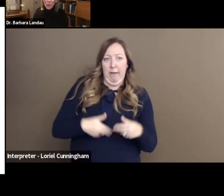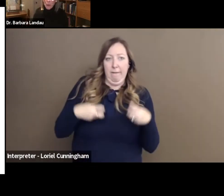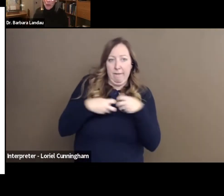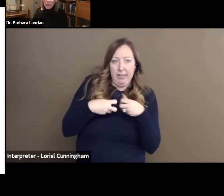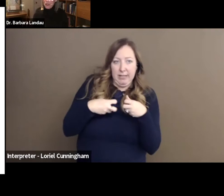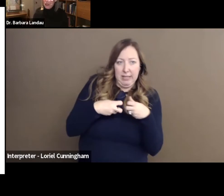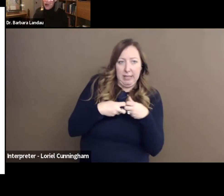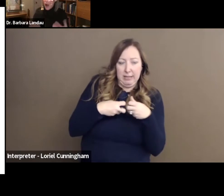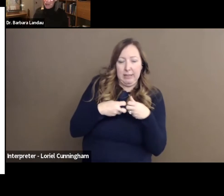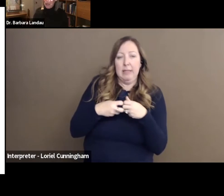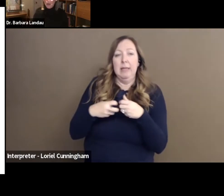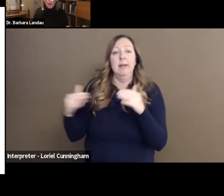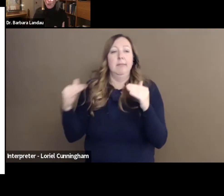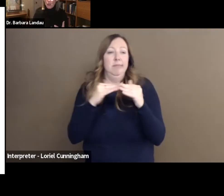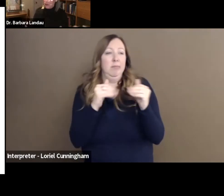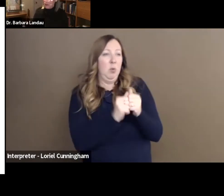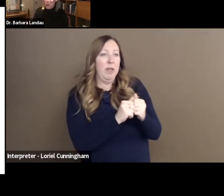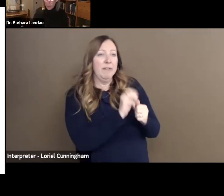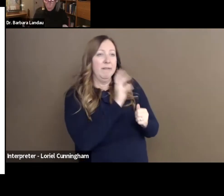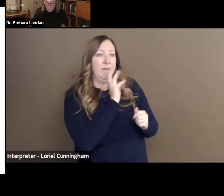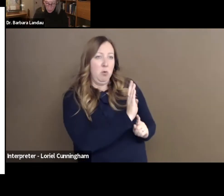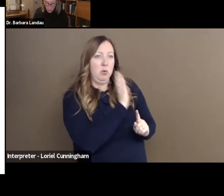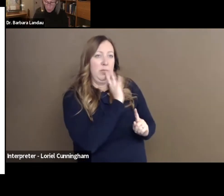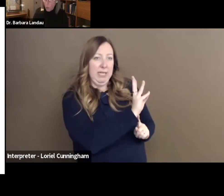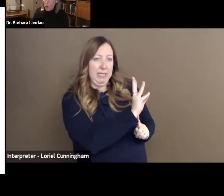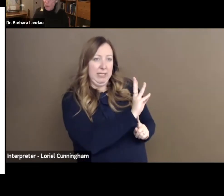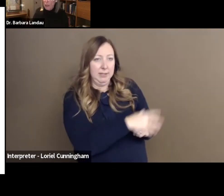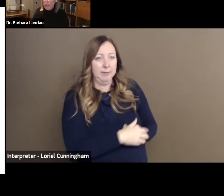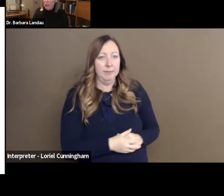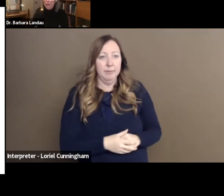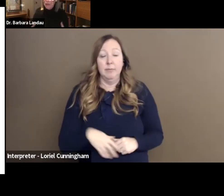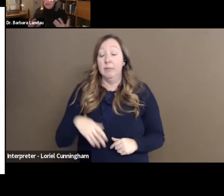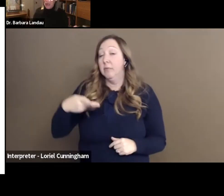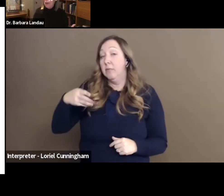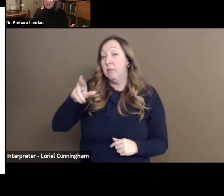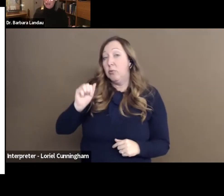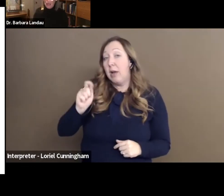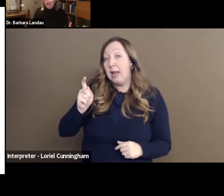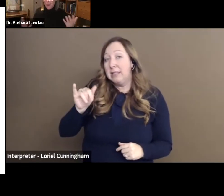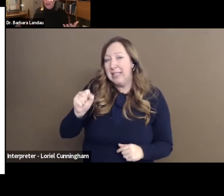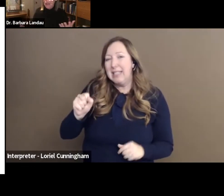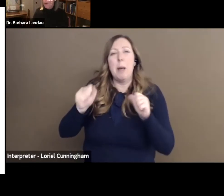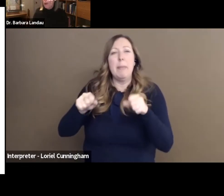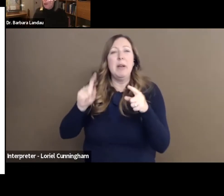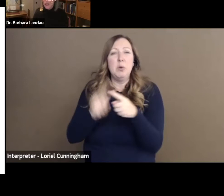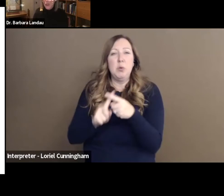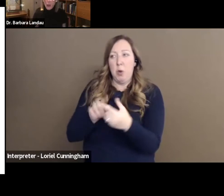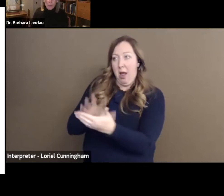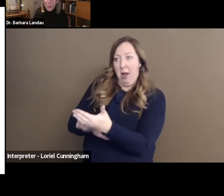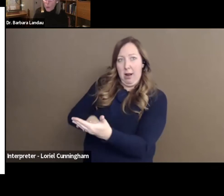praxis and copying i showed you some data before but even in standardized